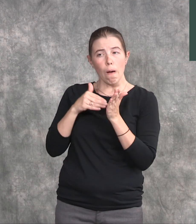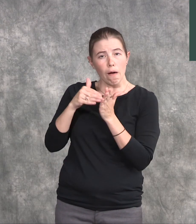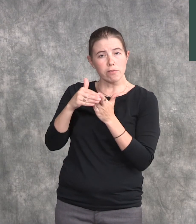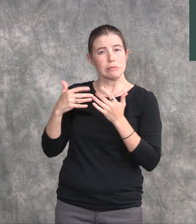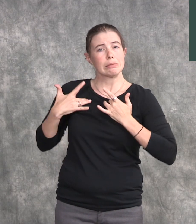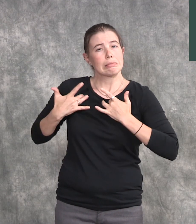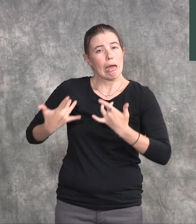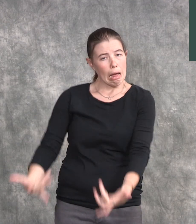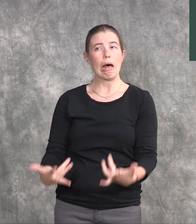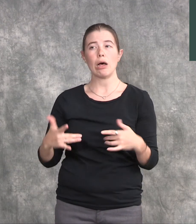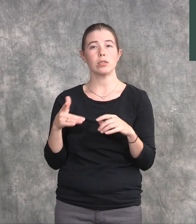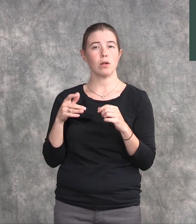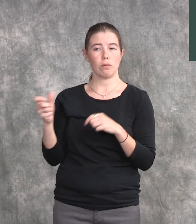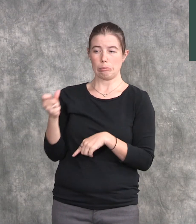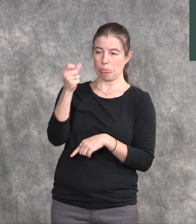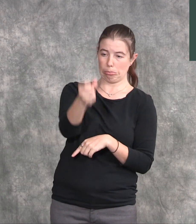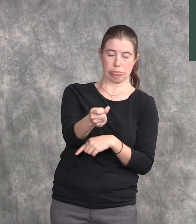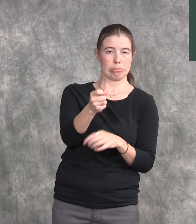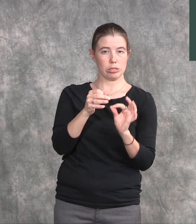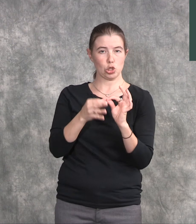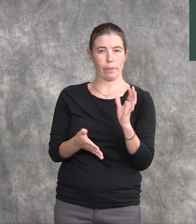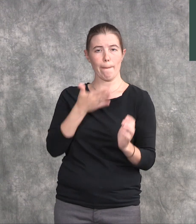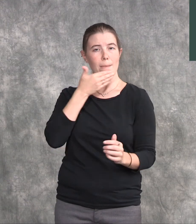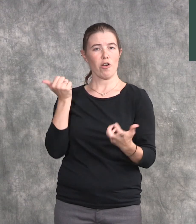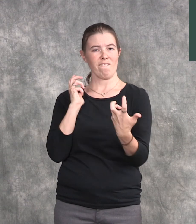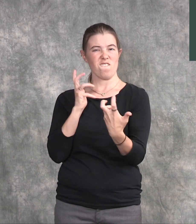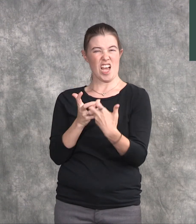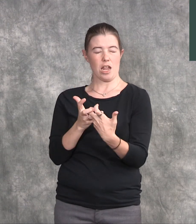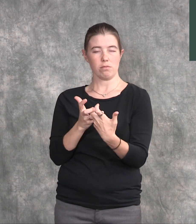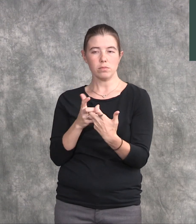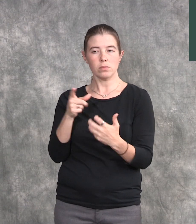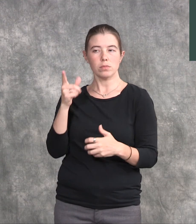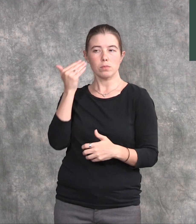Oftentimes, an on-site interpreter will be a better fit because they are familiar